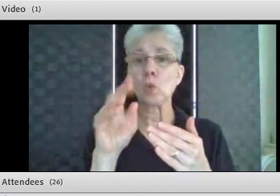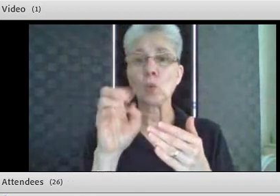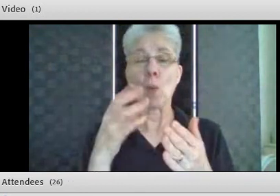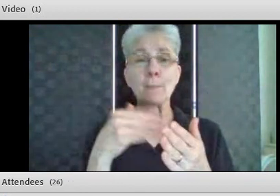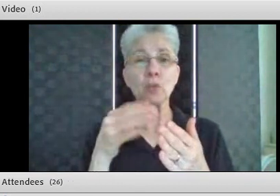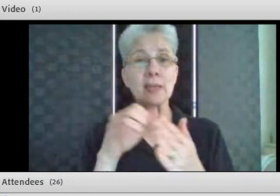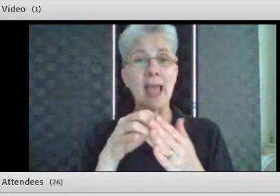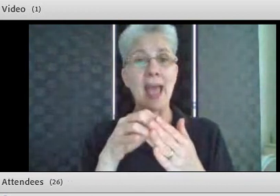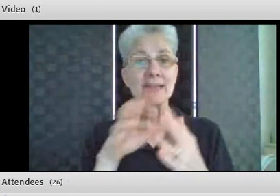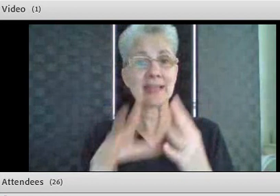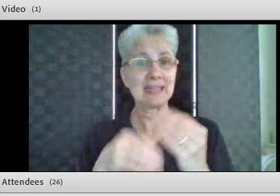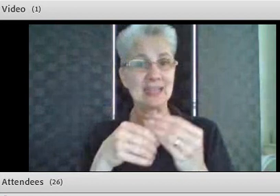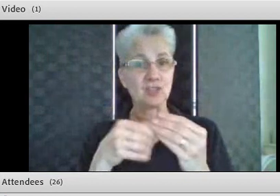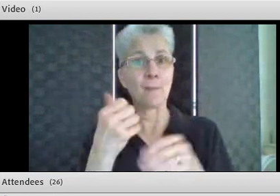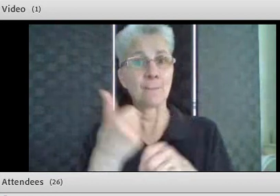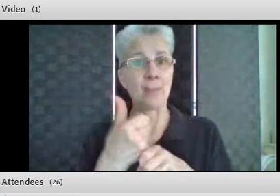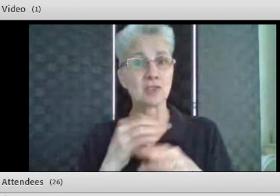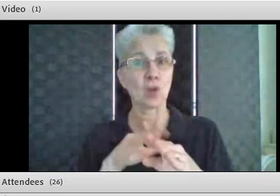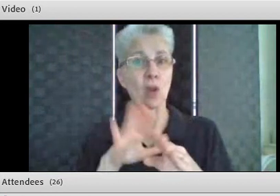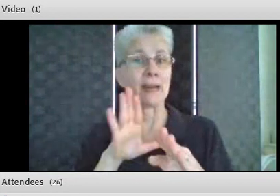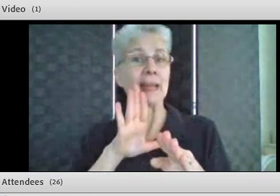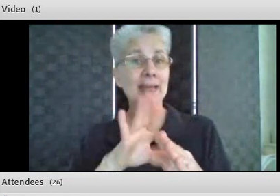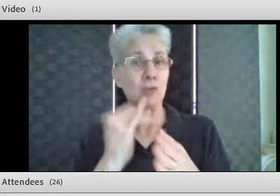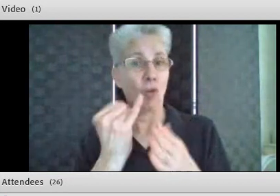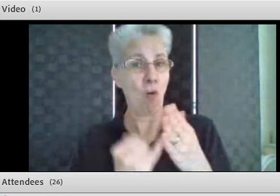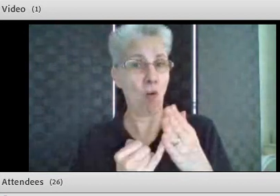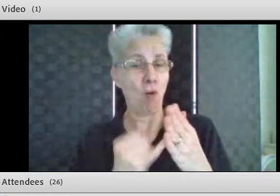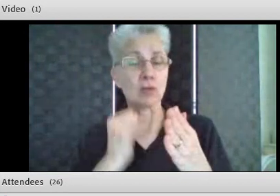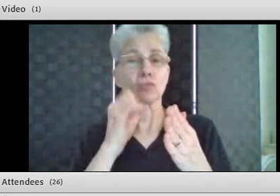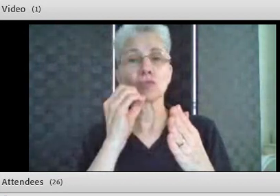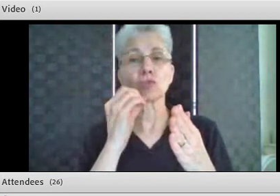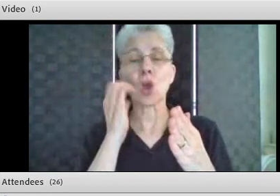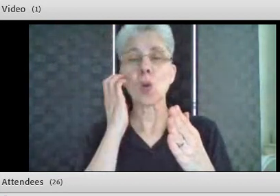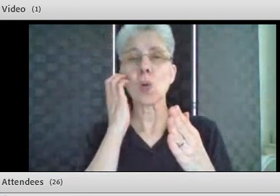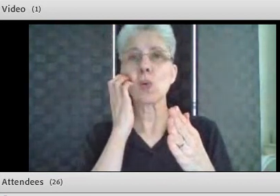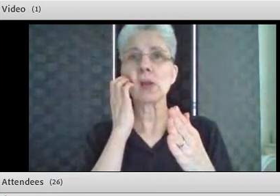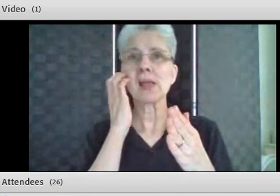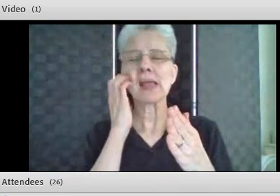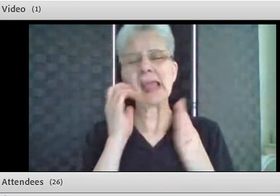who he was able to turn -- He compared painting to music,